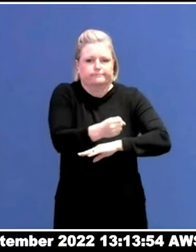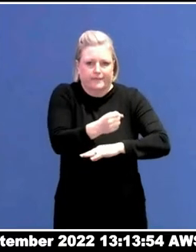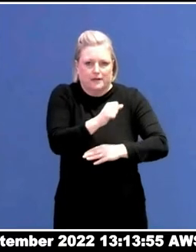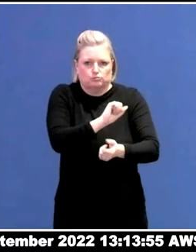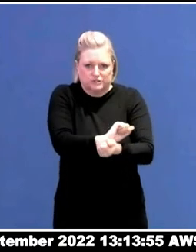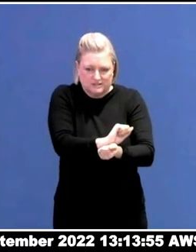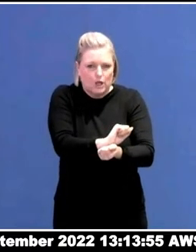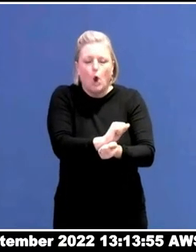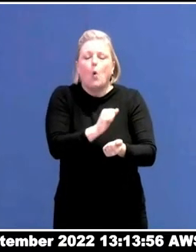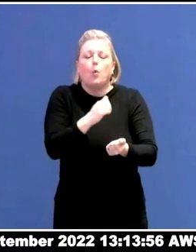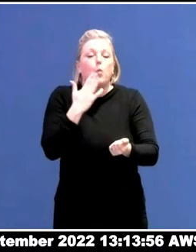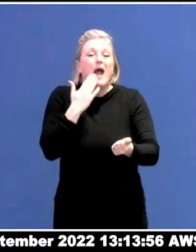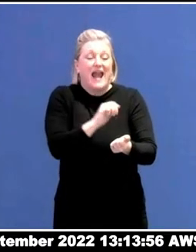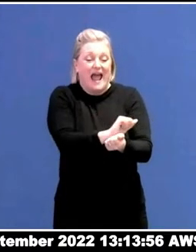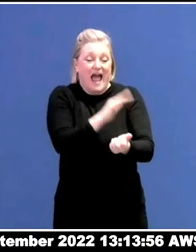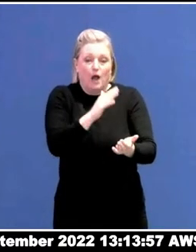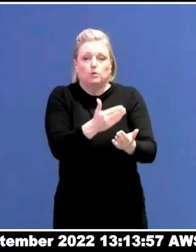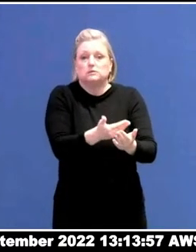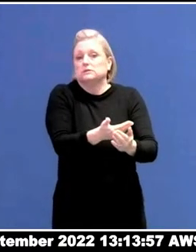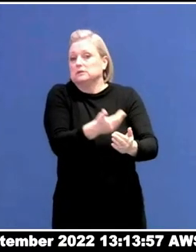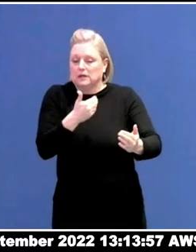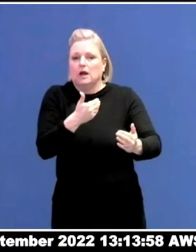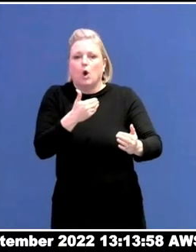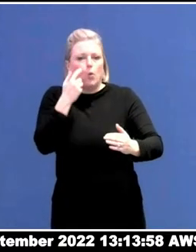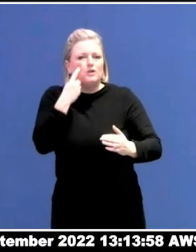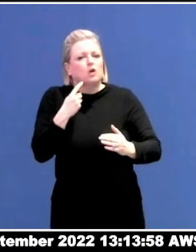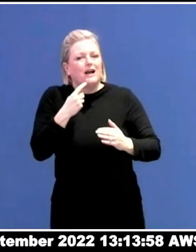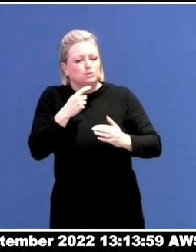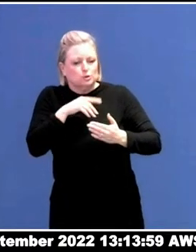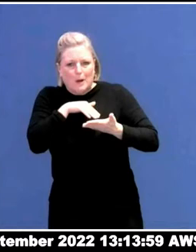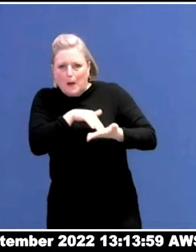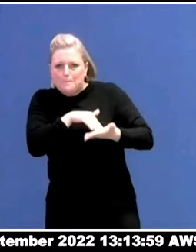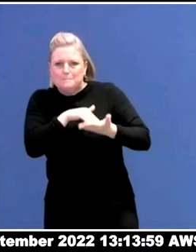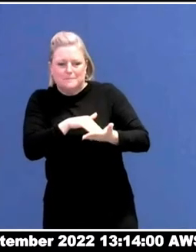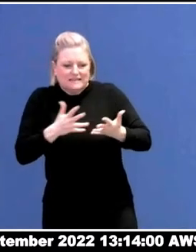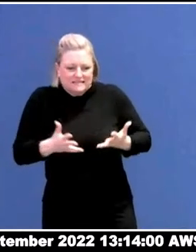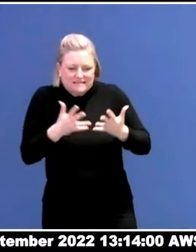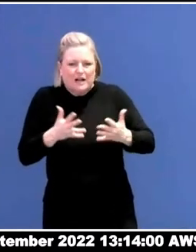So we work, for example, in the watch-house with all the girls and to support them for